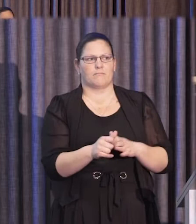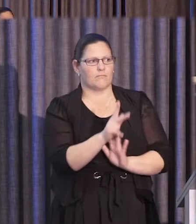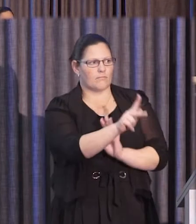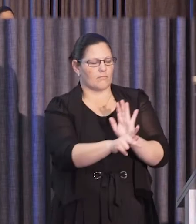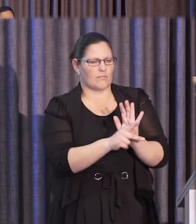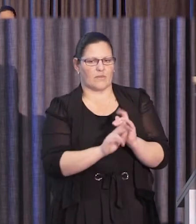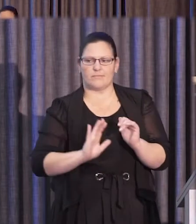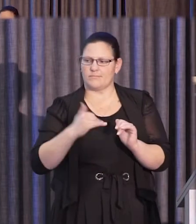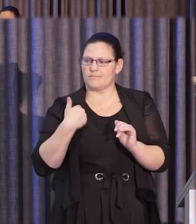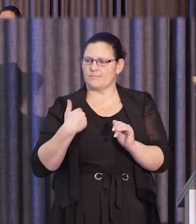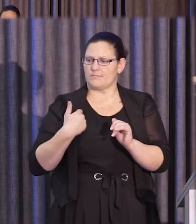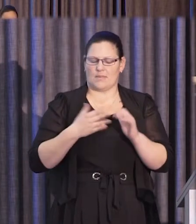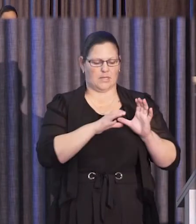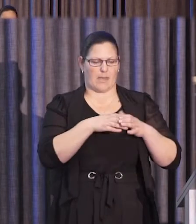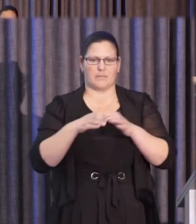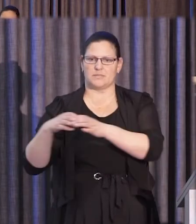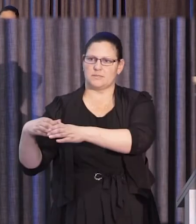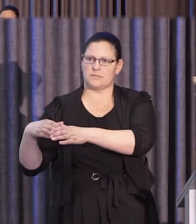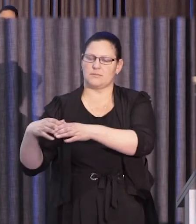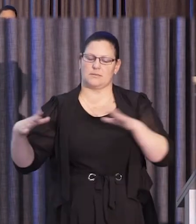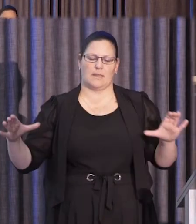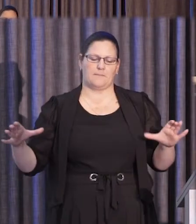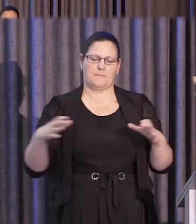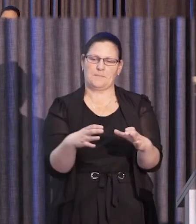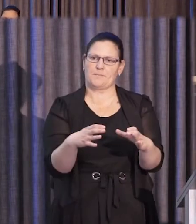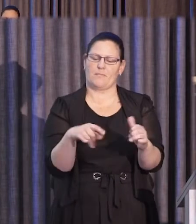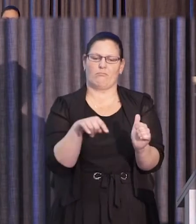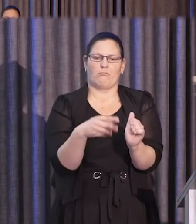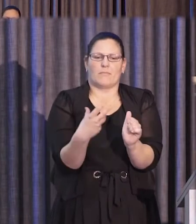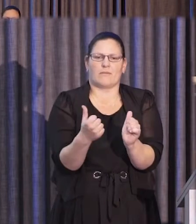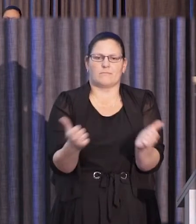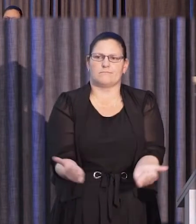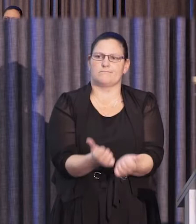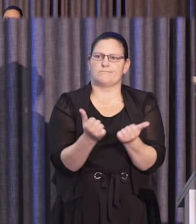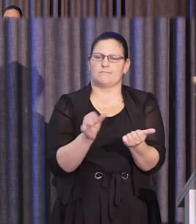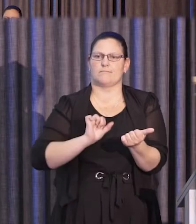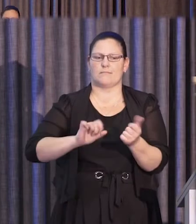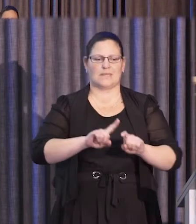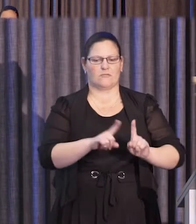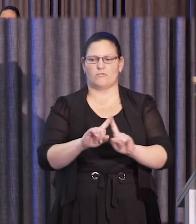is there's a whole range of other grant processes that go on, which, sitting over in Disability Services Commission,